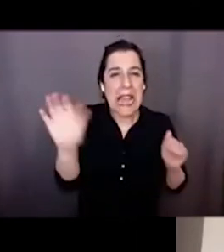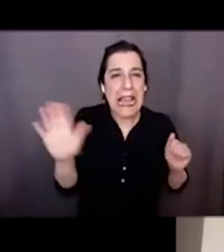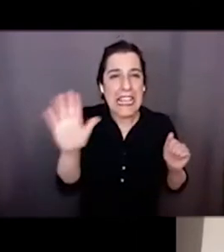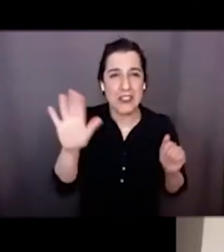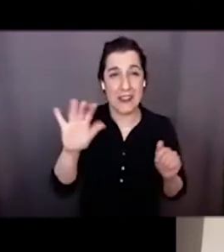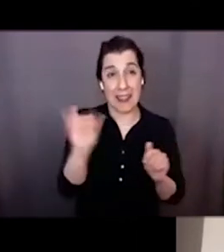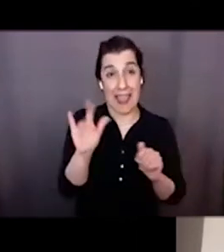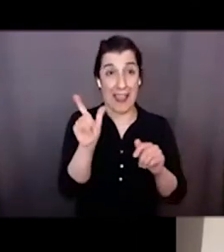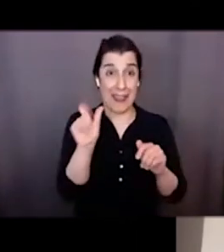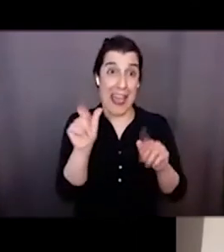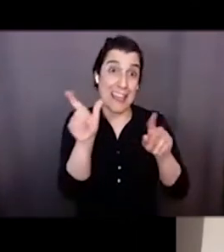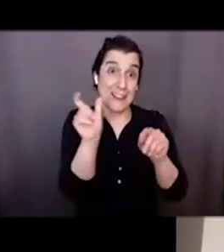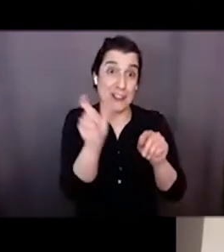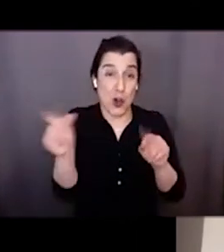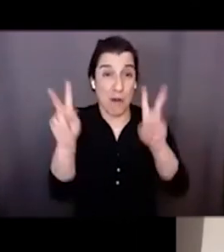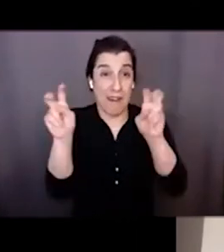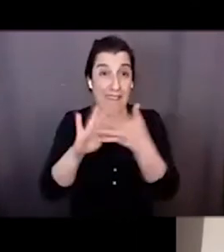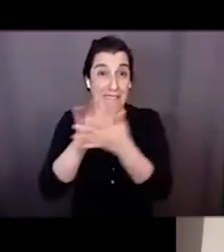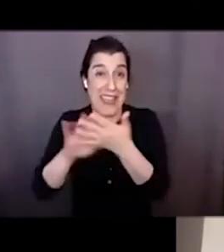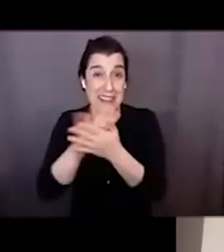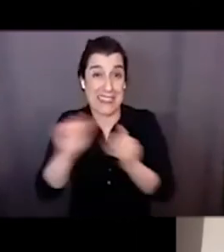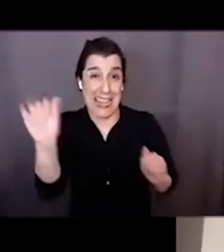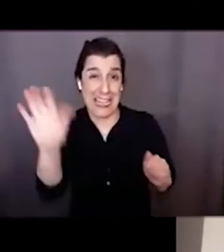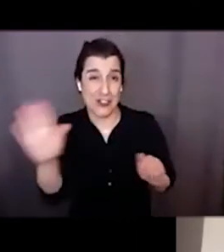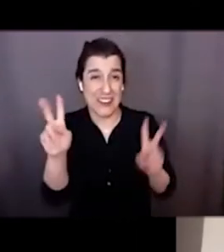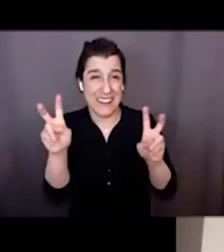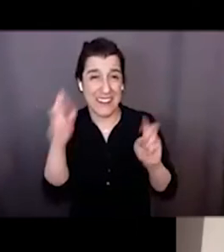And, um, I think it's been really hard, uh,